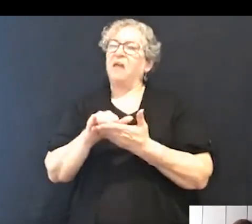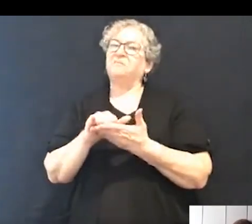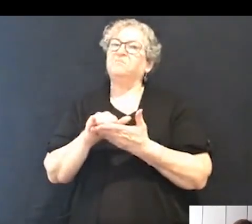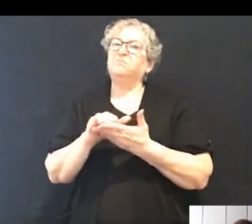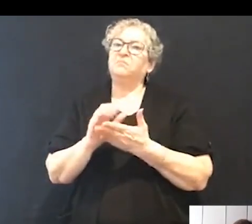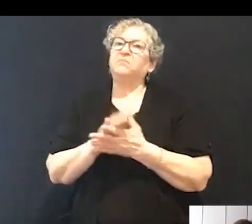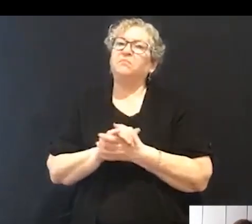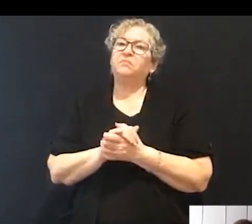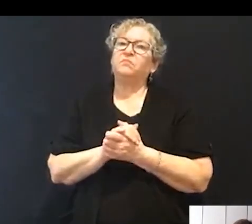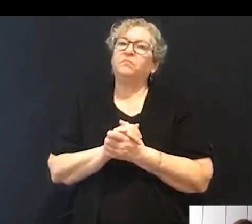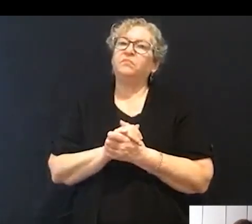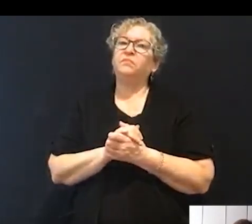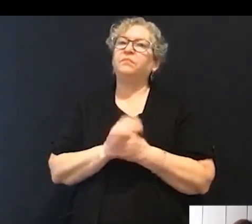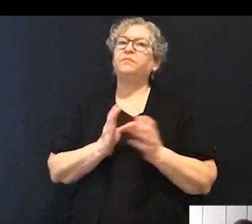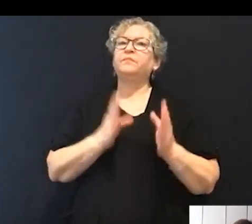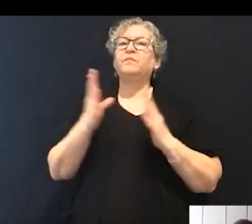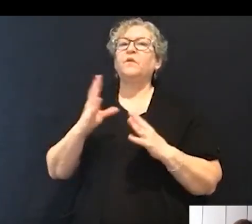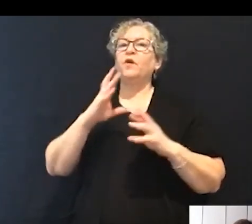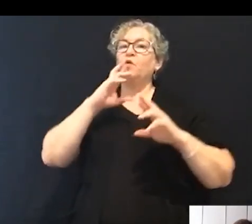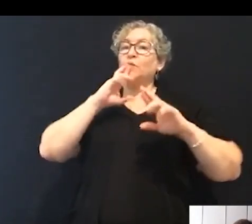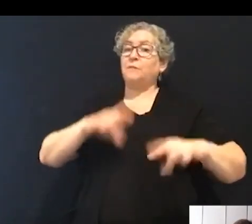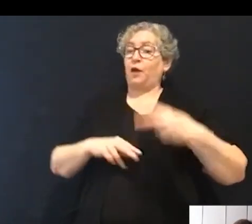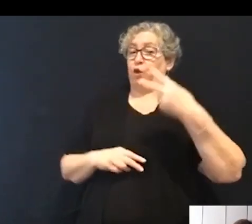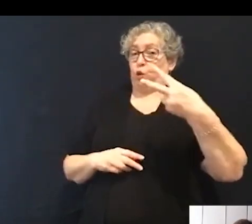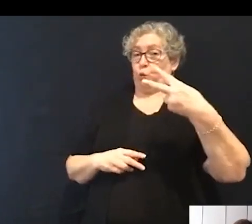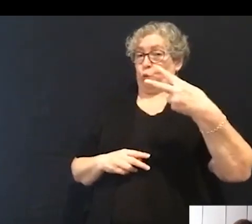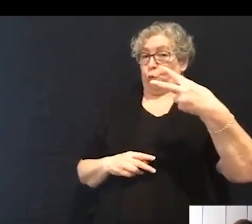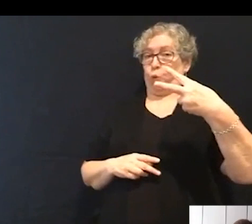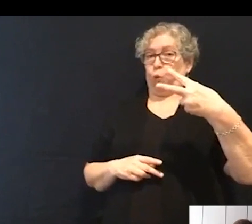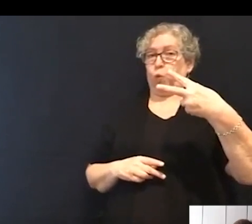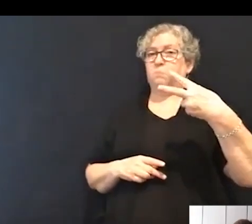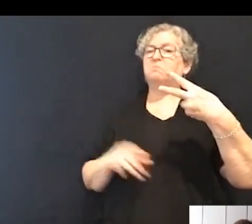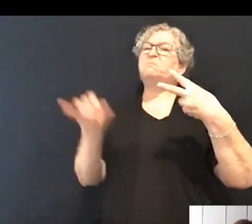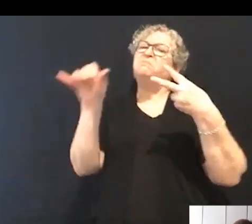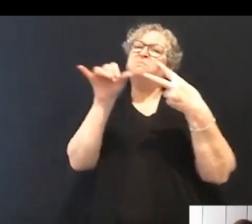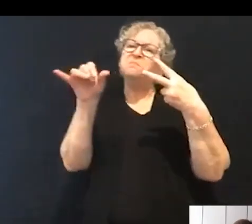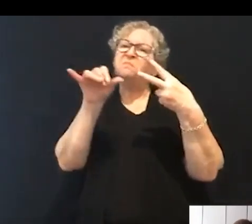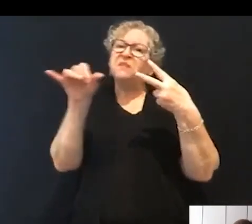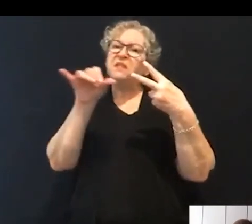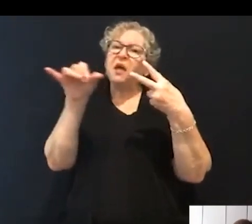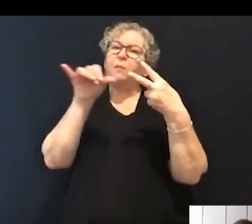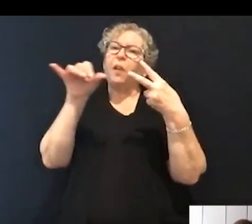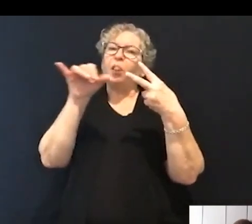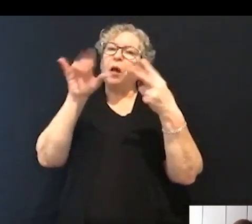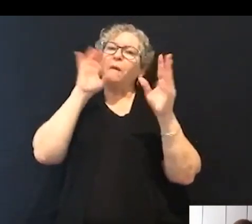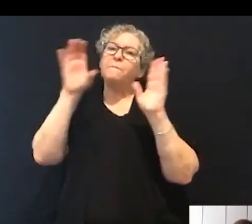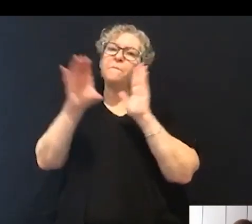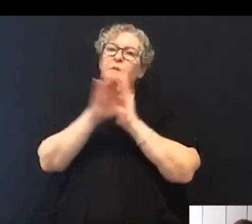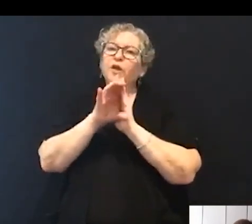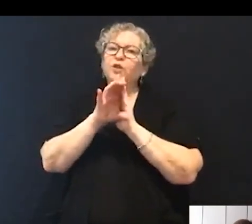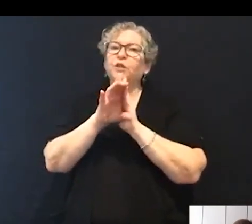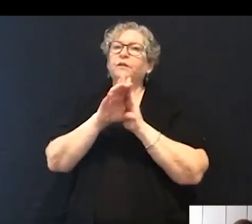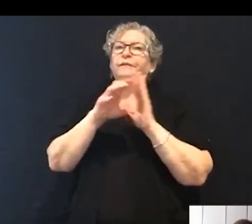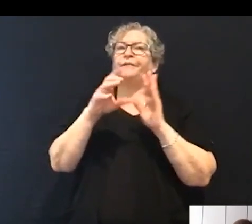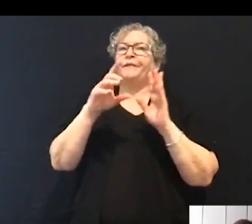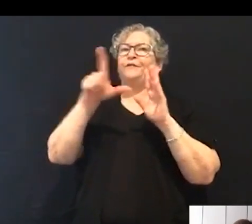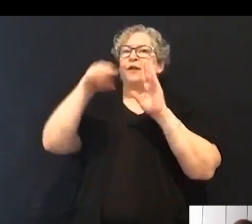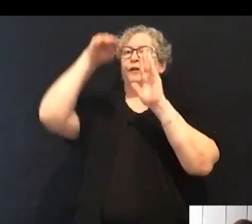For Responder Two, here are similar pictures. A downward slope for the retinal light sensitivity